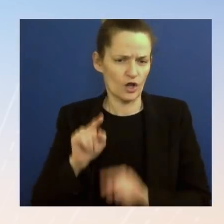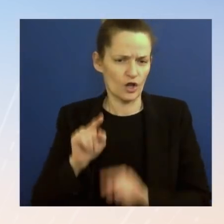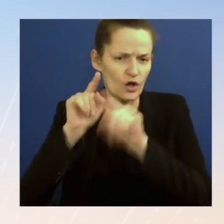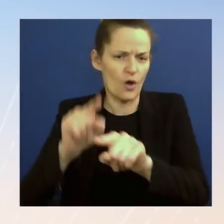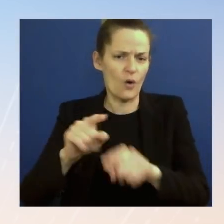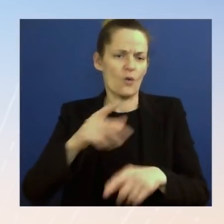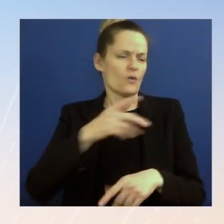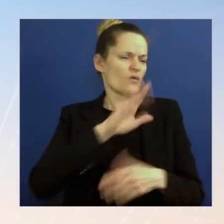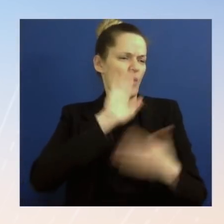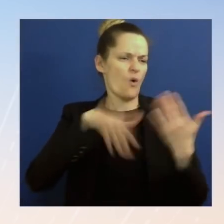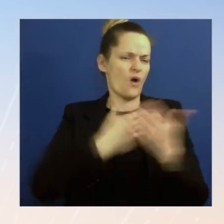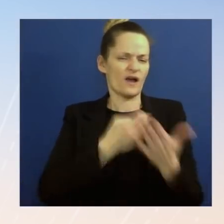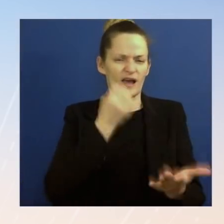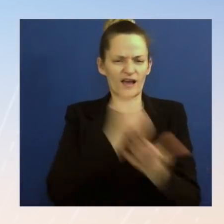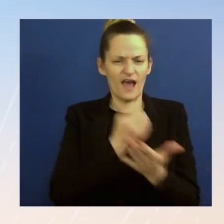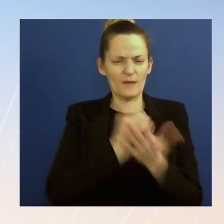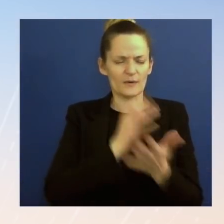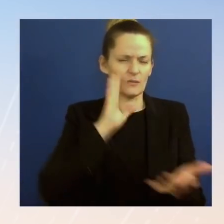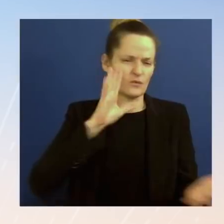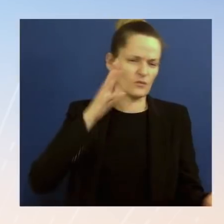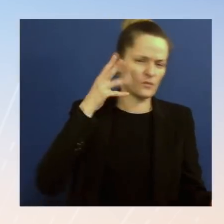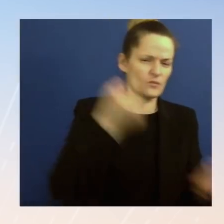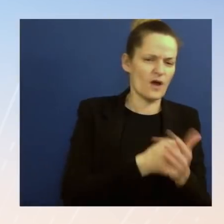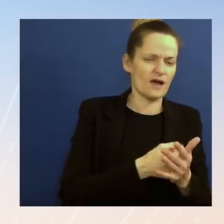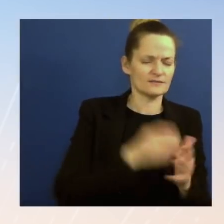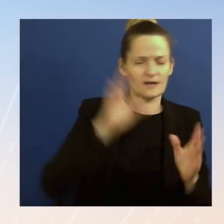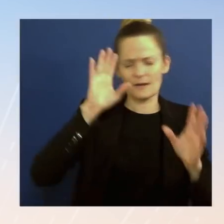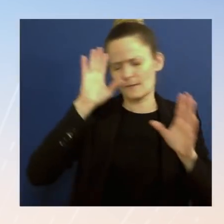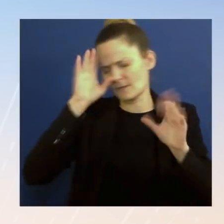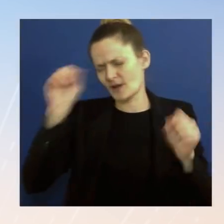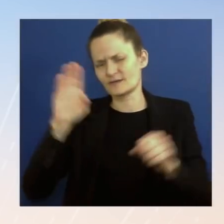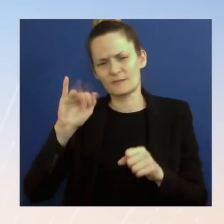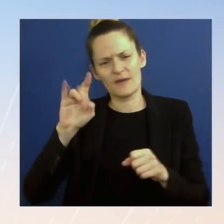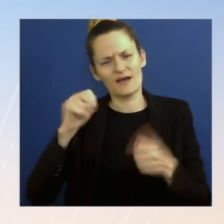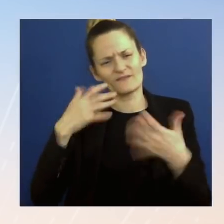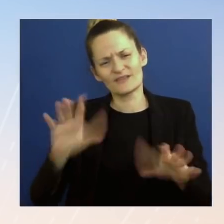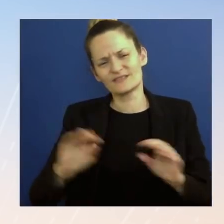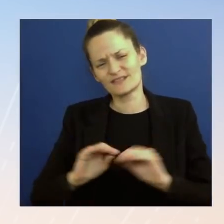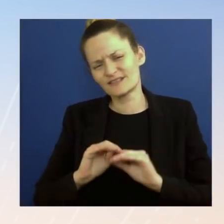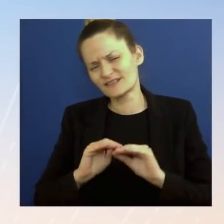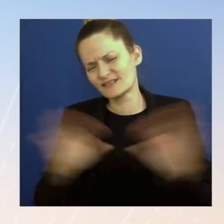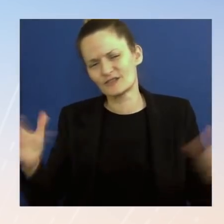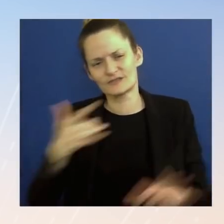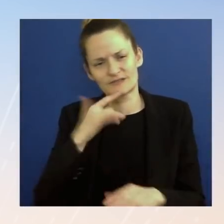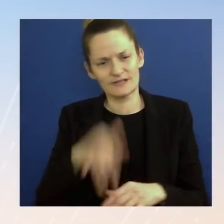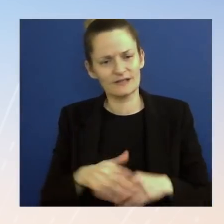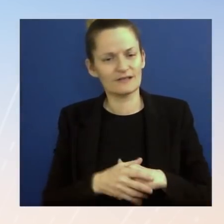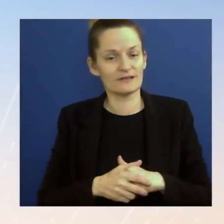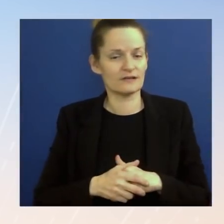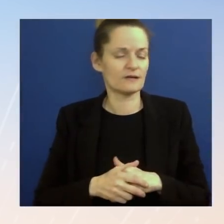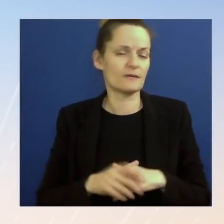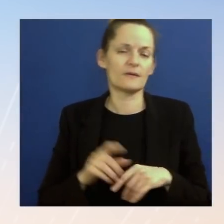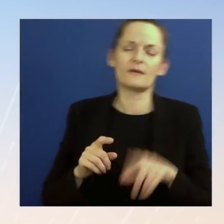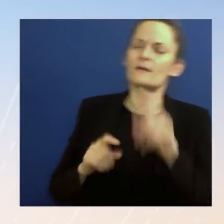I think a lot of people wonder why a greater effort wasn't made to leave Mr. Putin in doubt